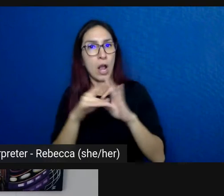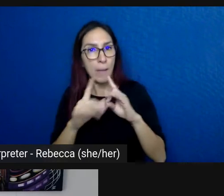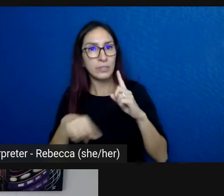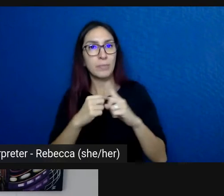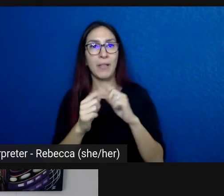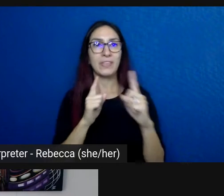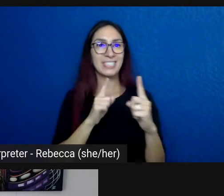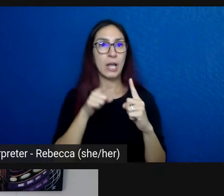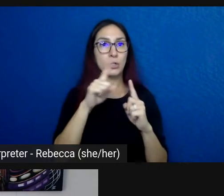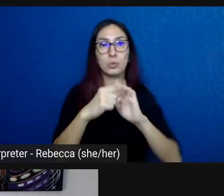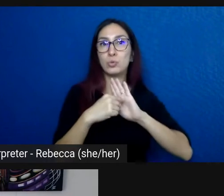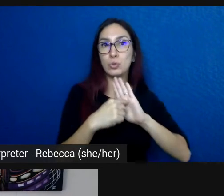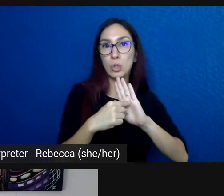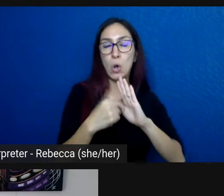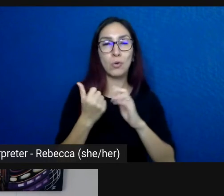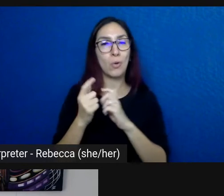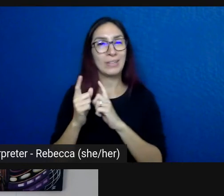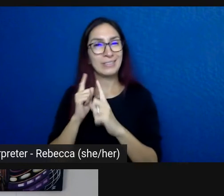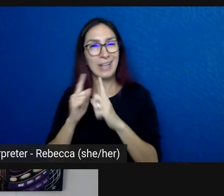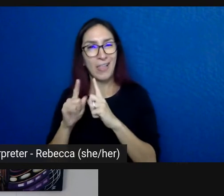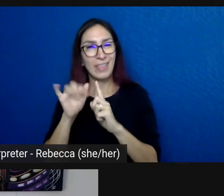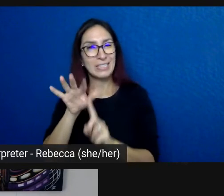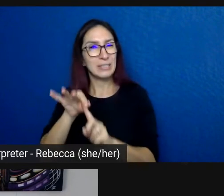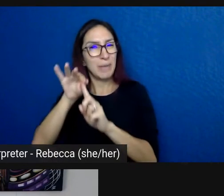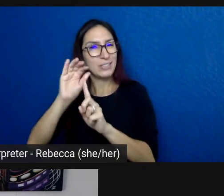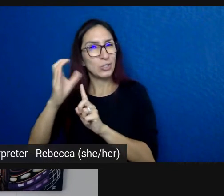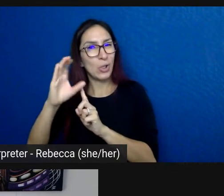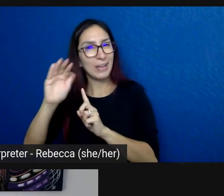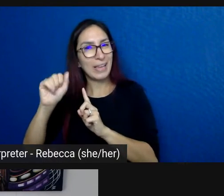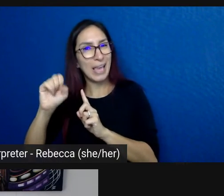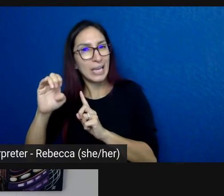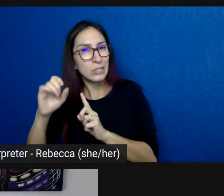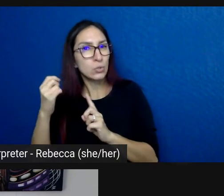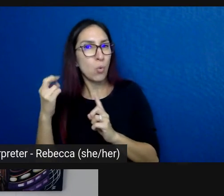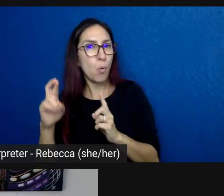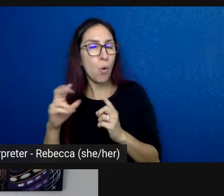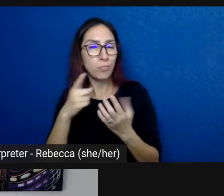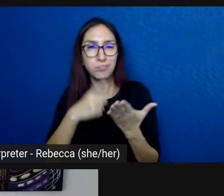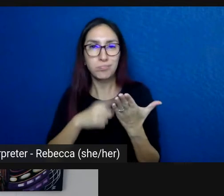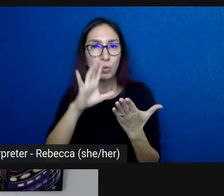Are dialogs like a special case with that? What are your thoughts there?